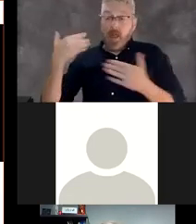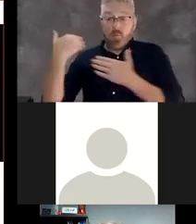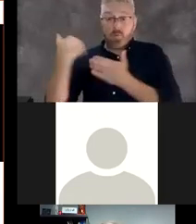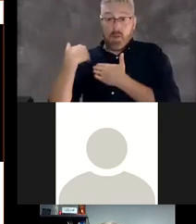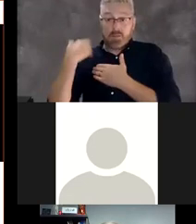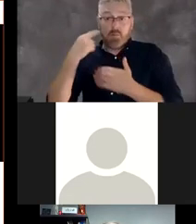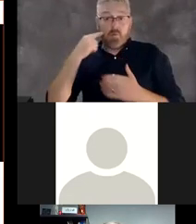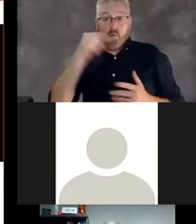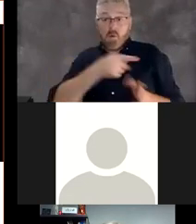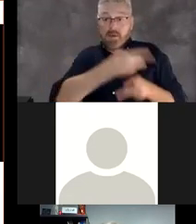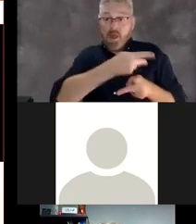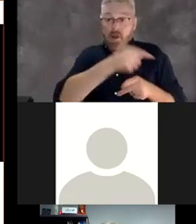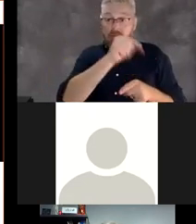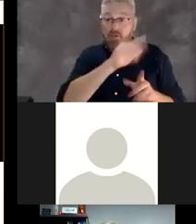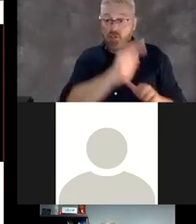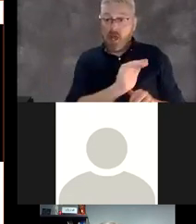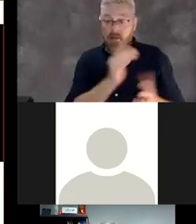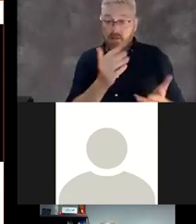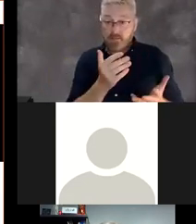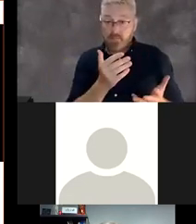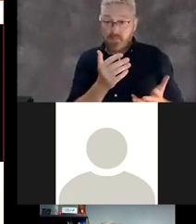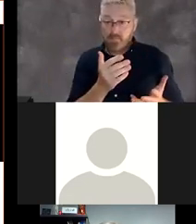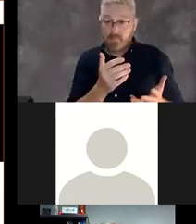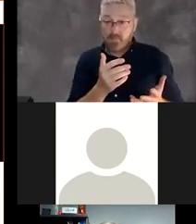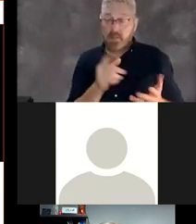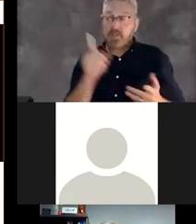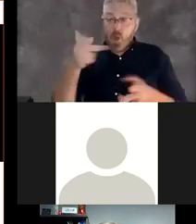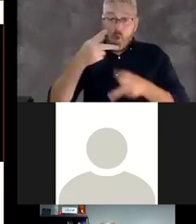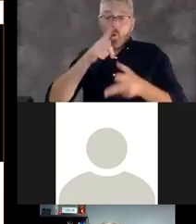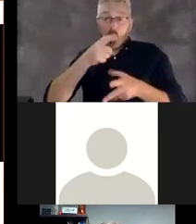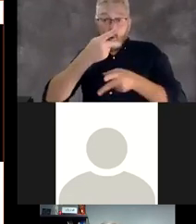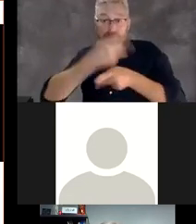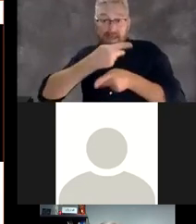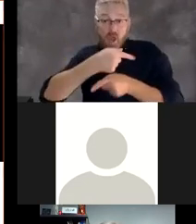ABUSE OF A CHILD BY THEIR CARETAKER.